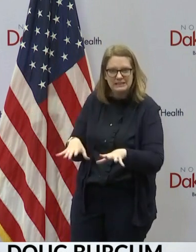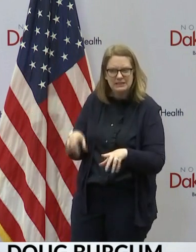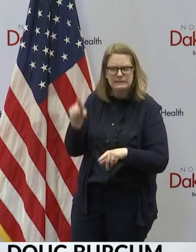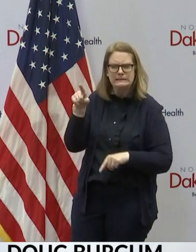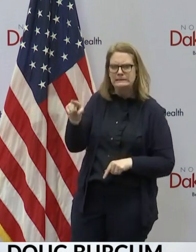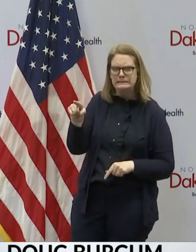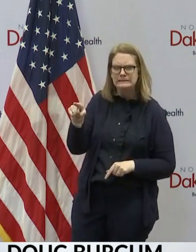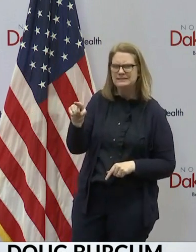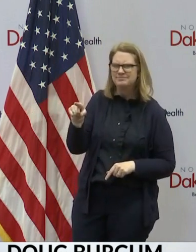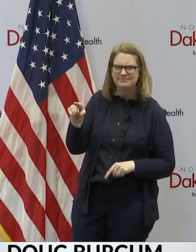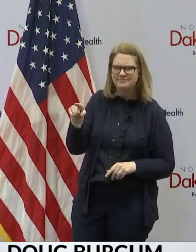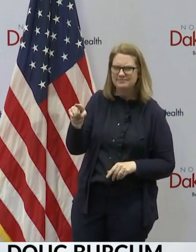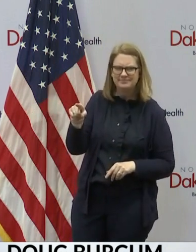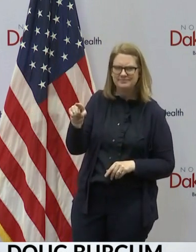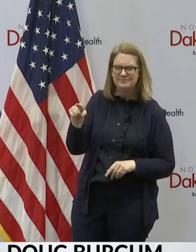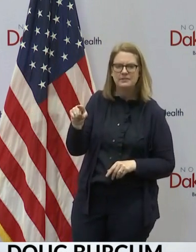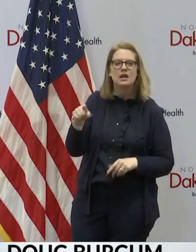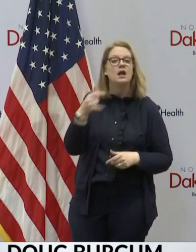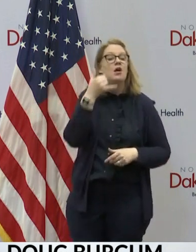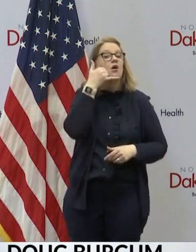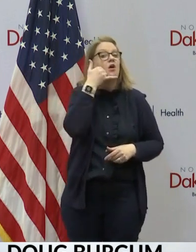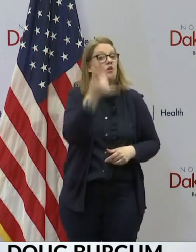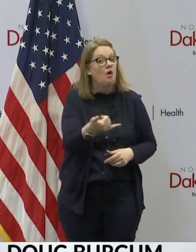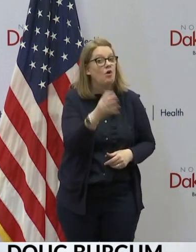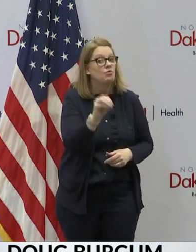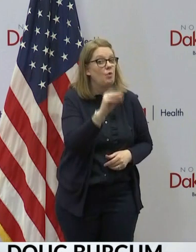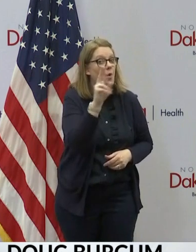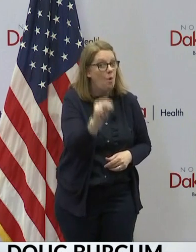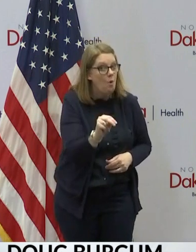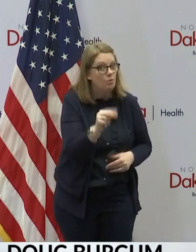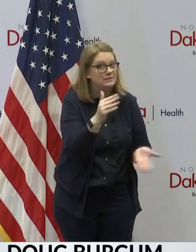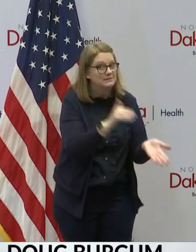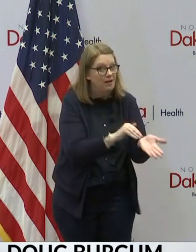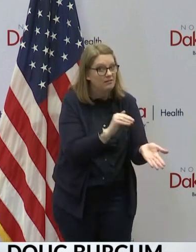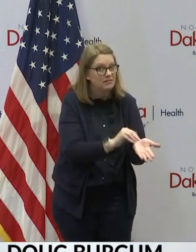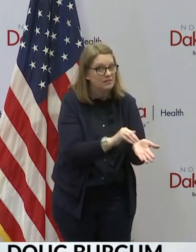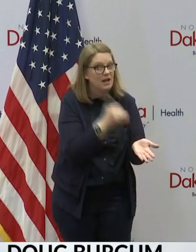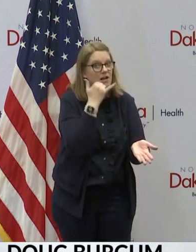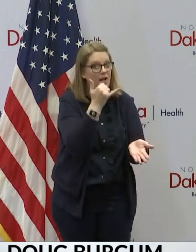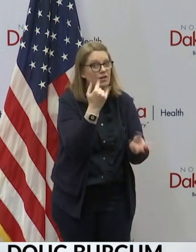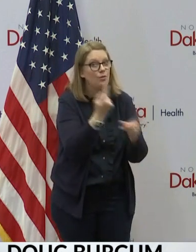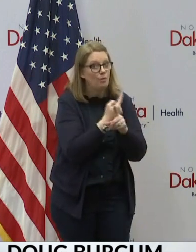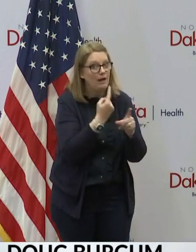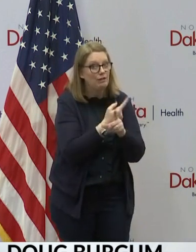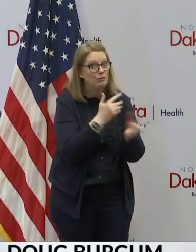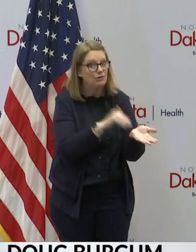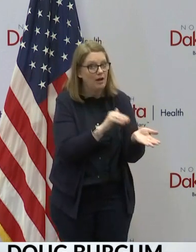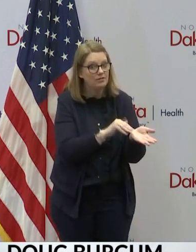OF PEOPLE CALLING FROM THE GENERAL PUBLIC AND SHOWING UP FOR TESTING.